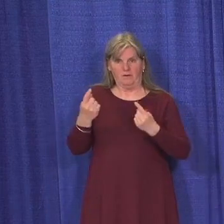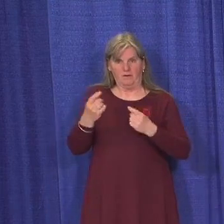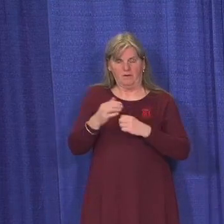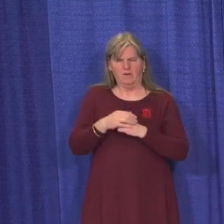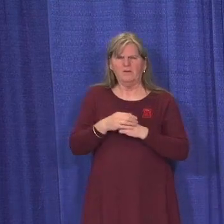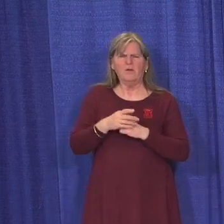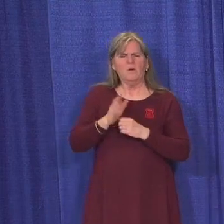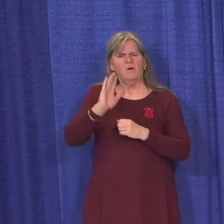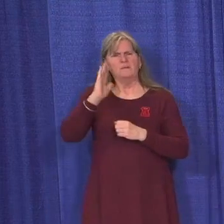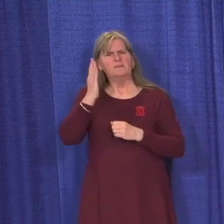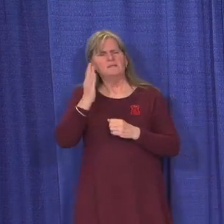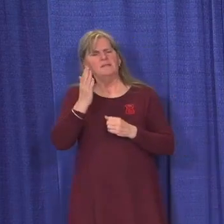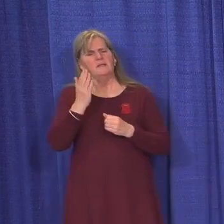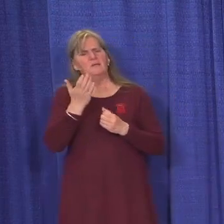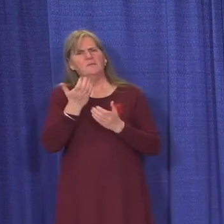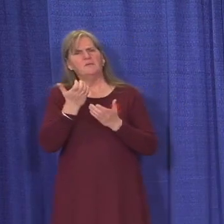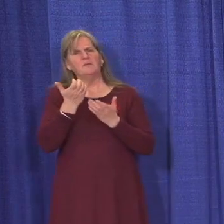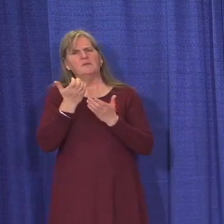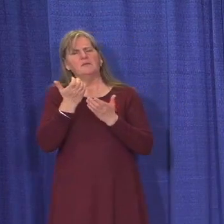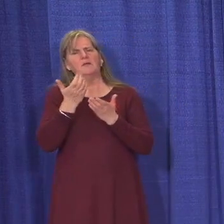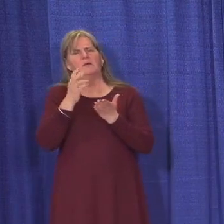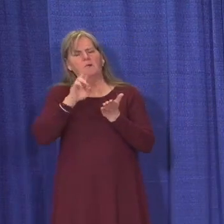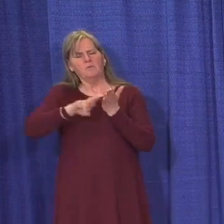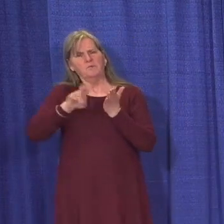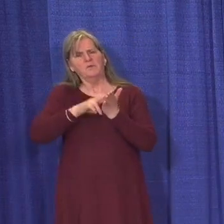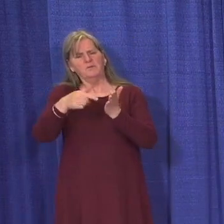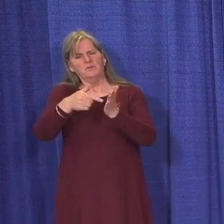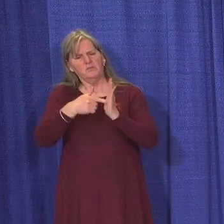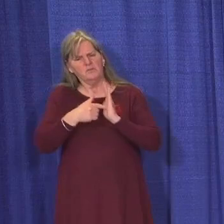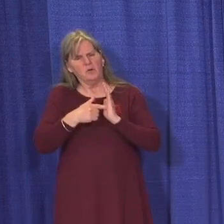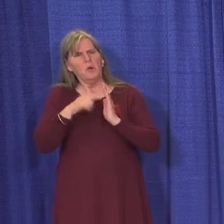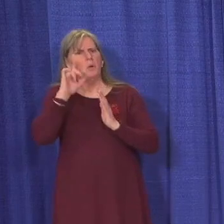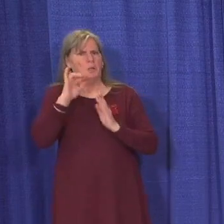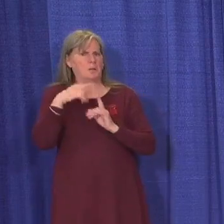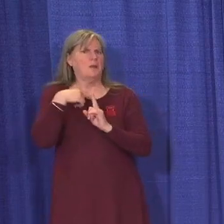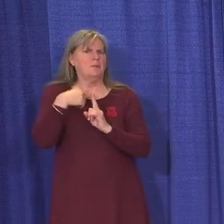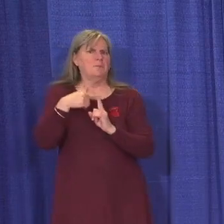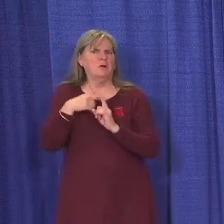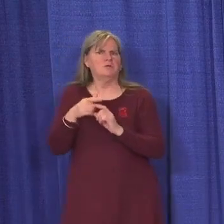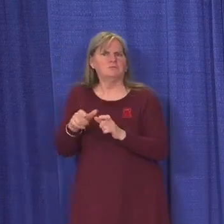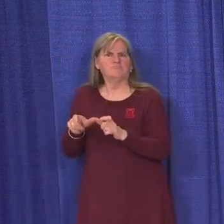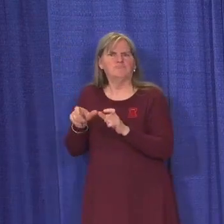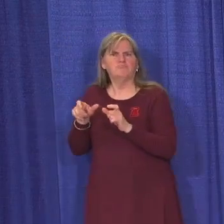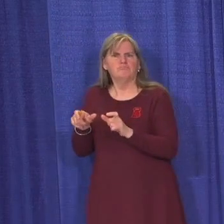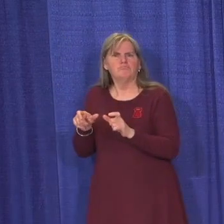Which was put in place as we have shown through our recent